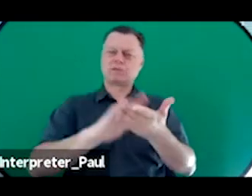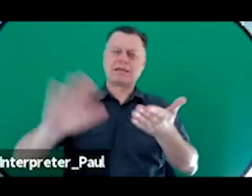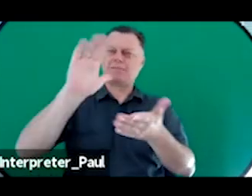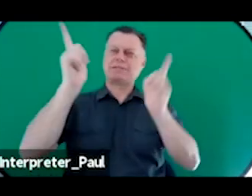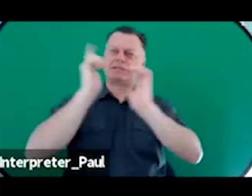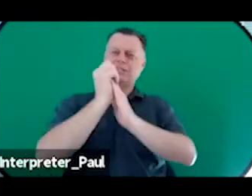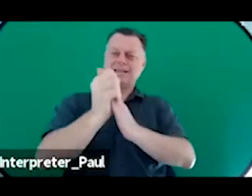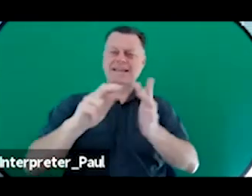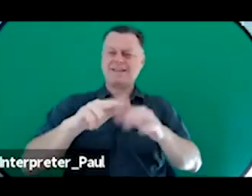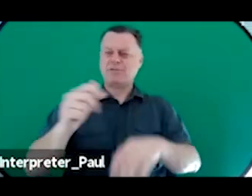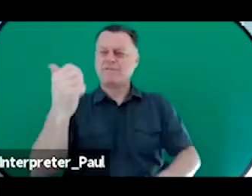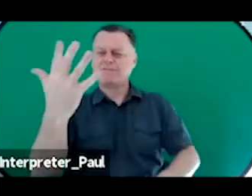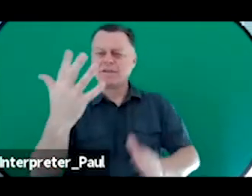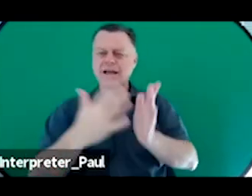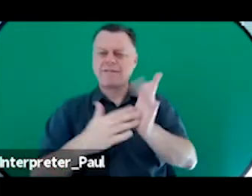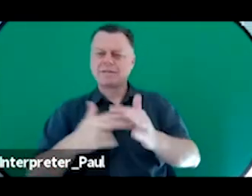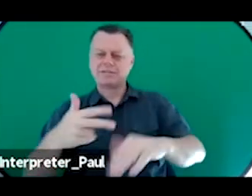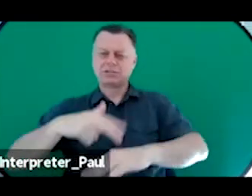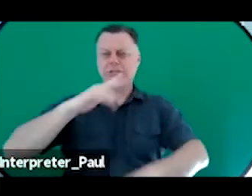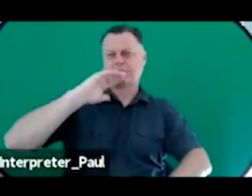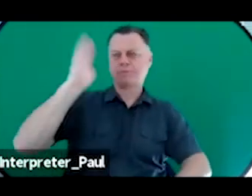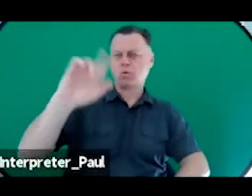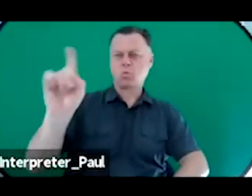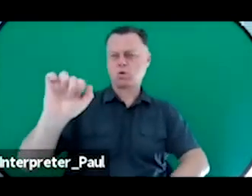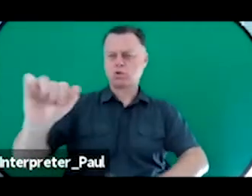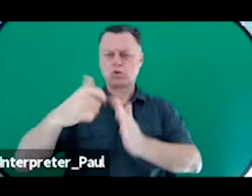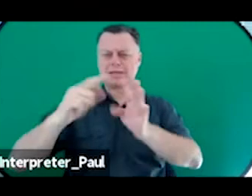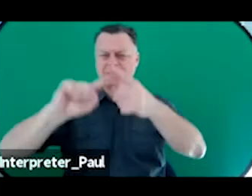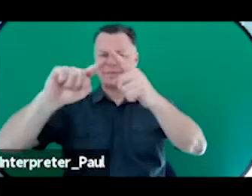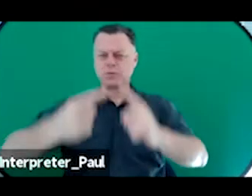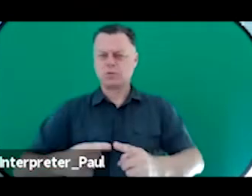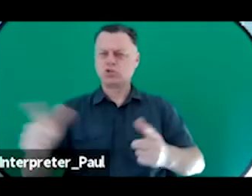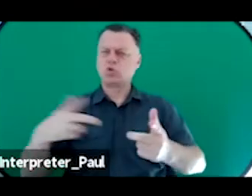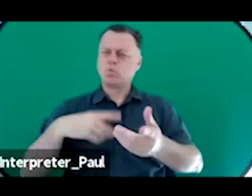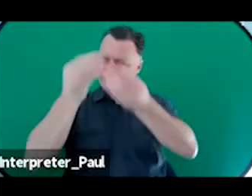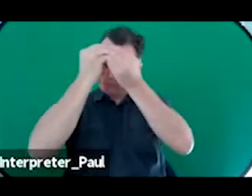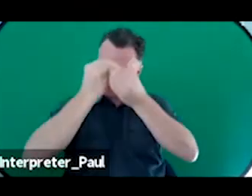you had five minutes to talk with them. What is the message you would want them to understand